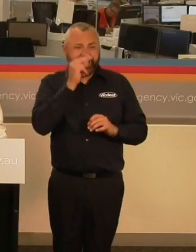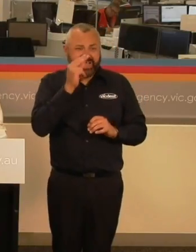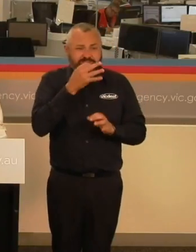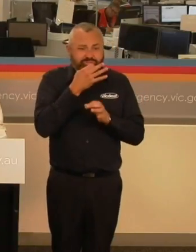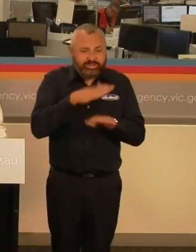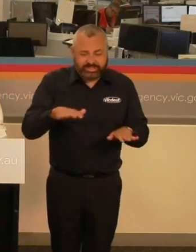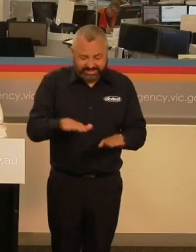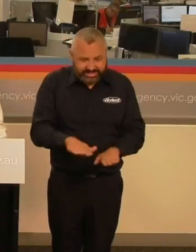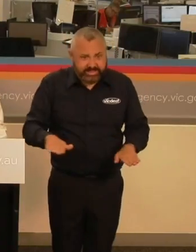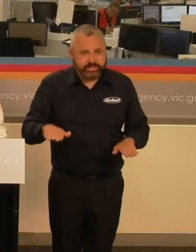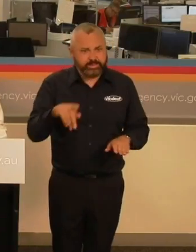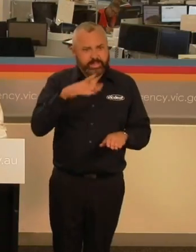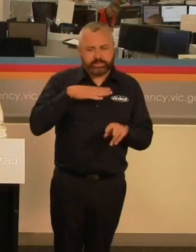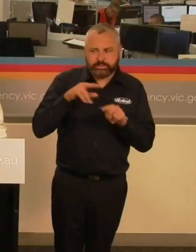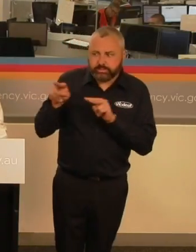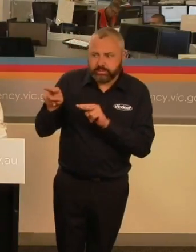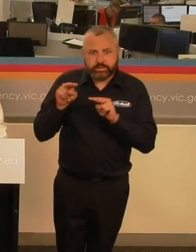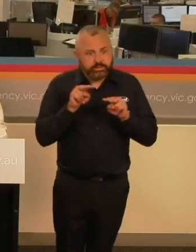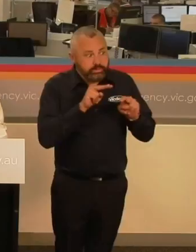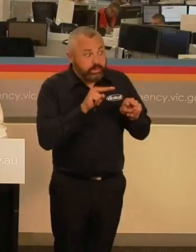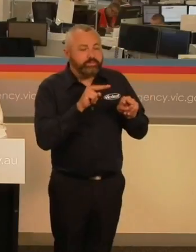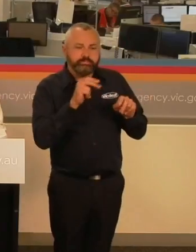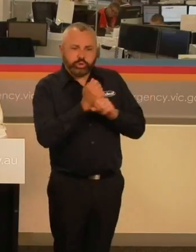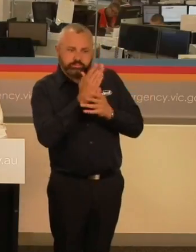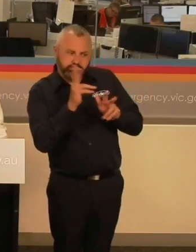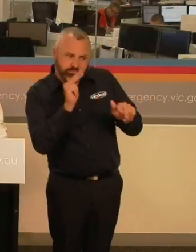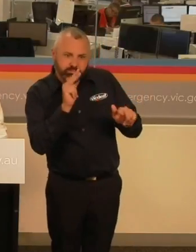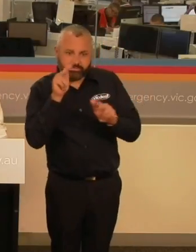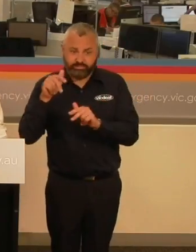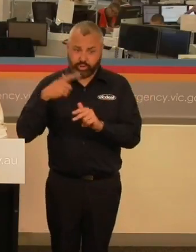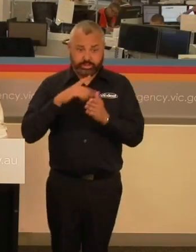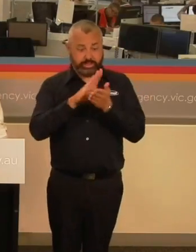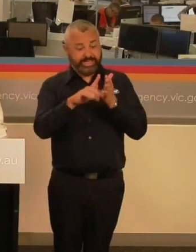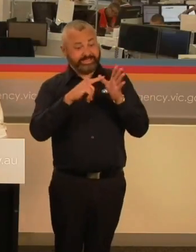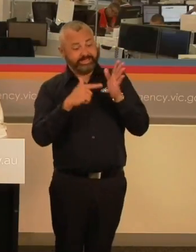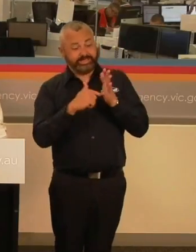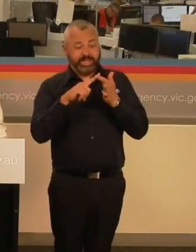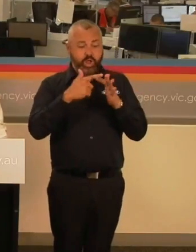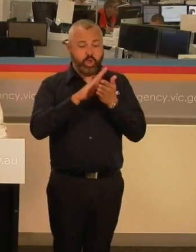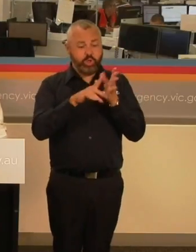exhaustion don't always recognize that they have it and may need help acutely